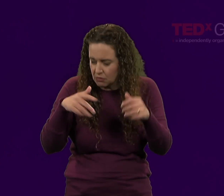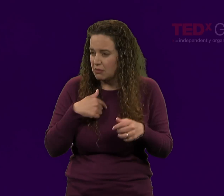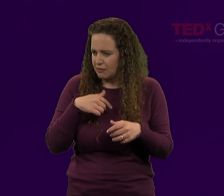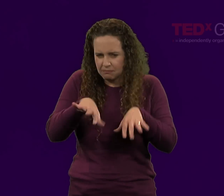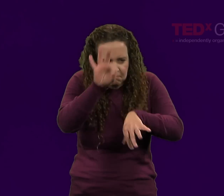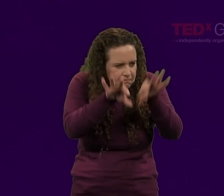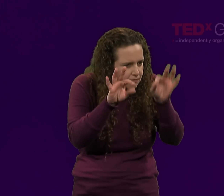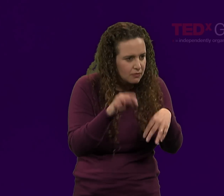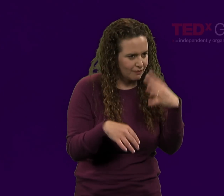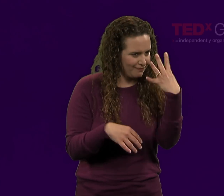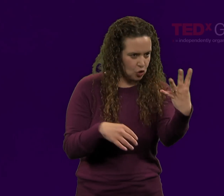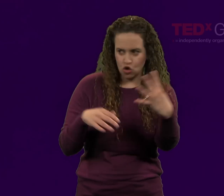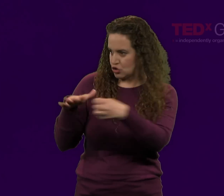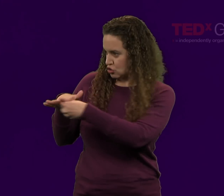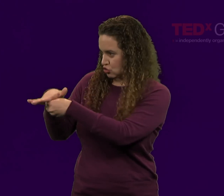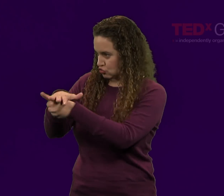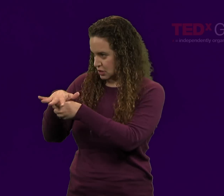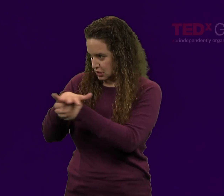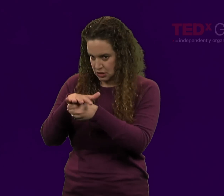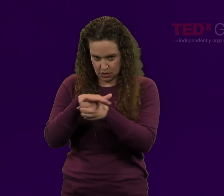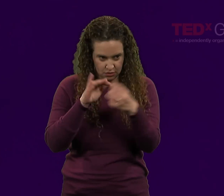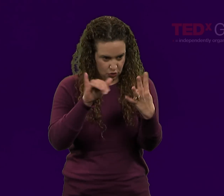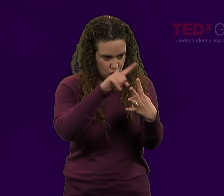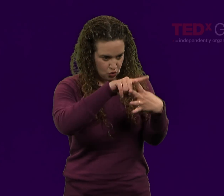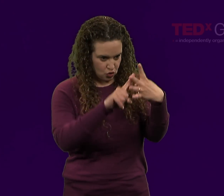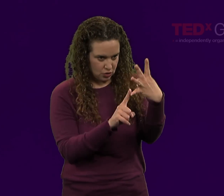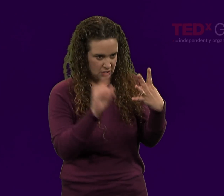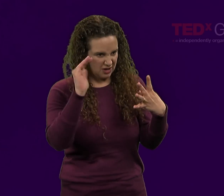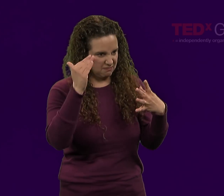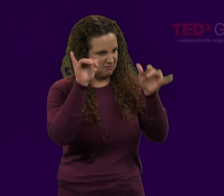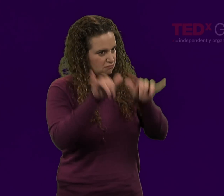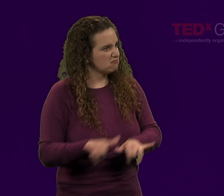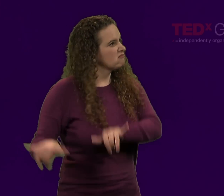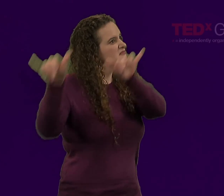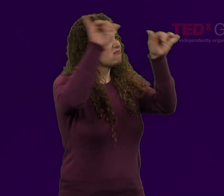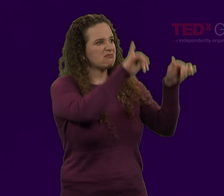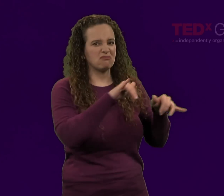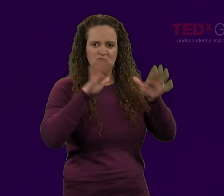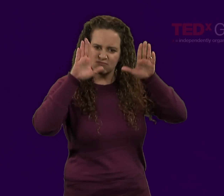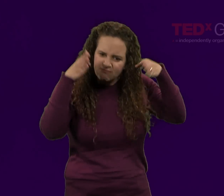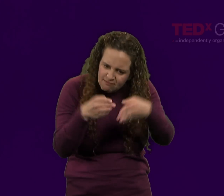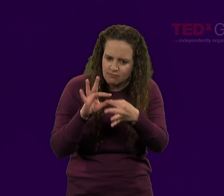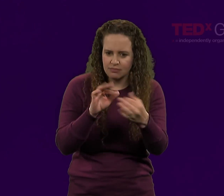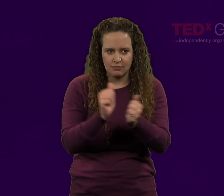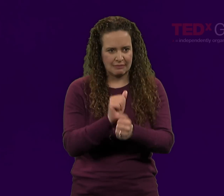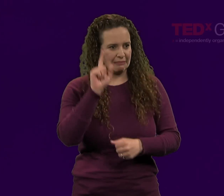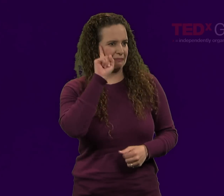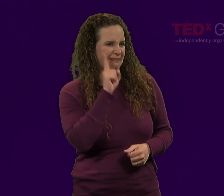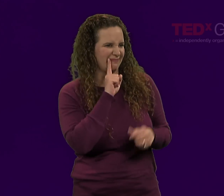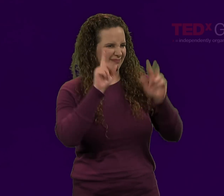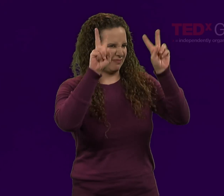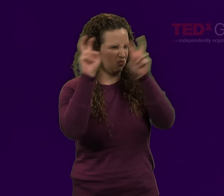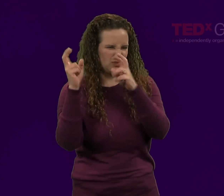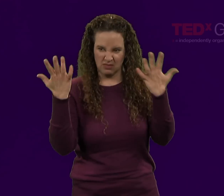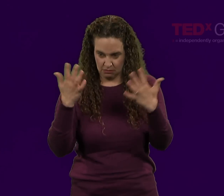In my research, I've come across four social institutions that lead to and support this notion of deaf people being economic burdens.